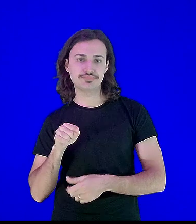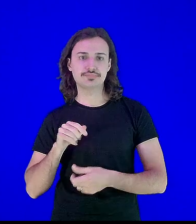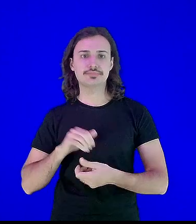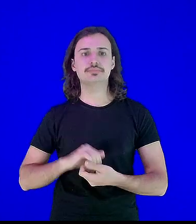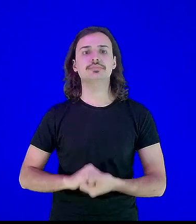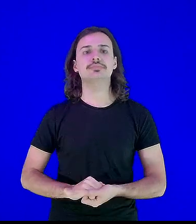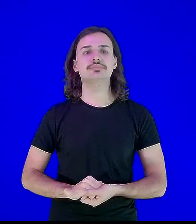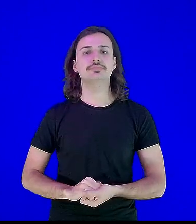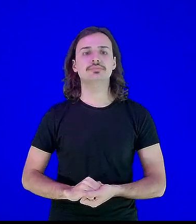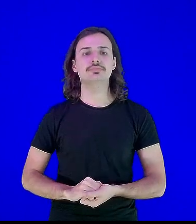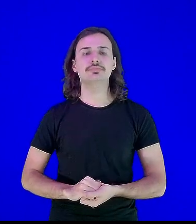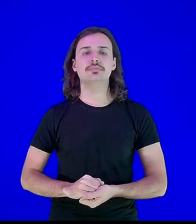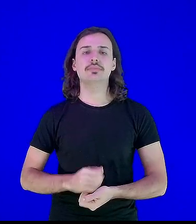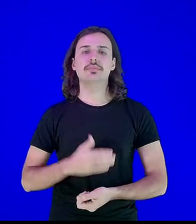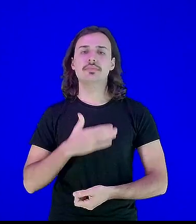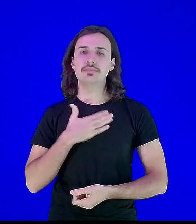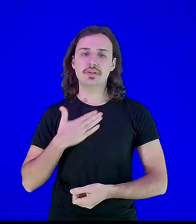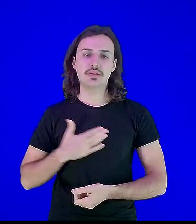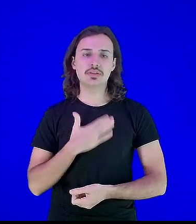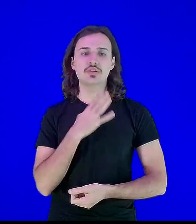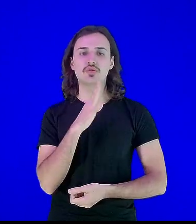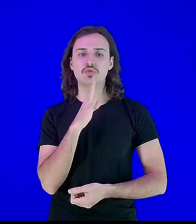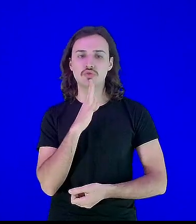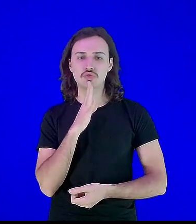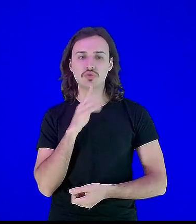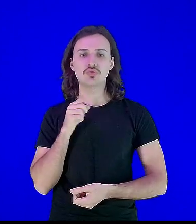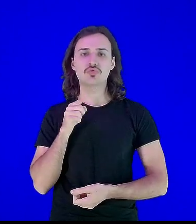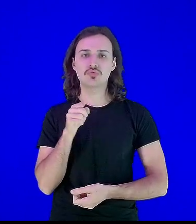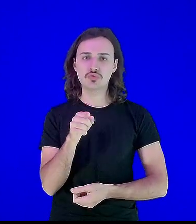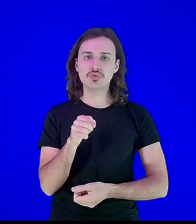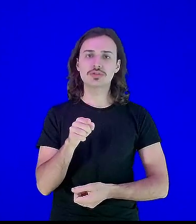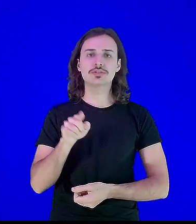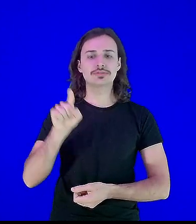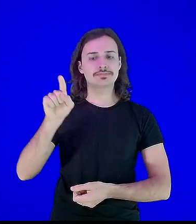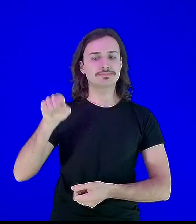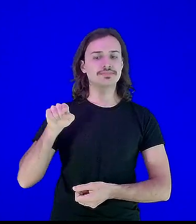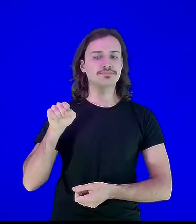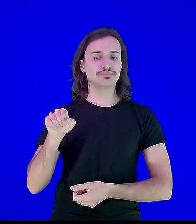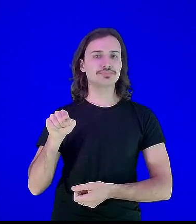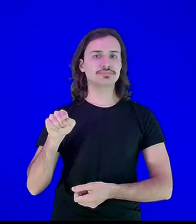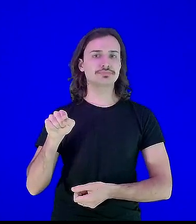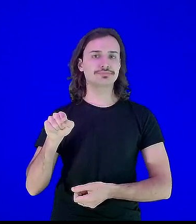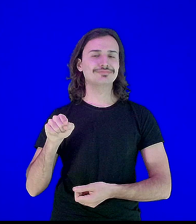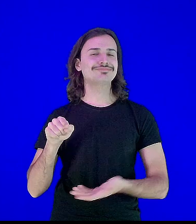now, "nice to meet""you" and an exclamation mark I like it!